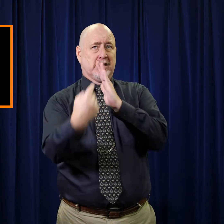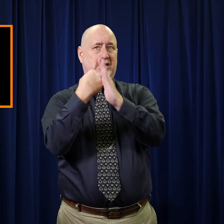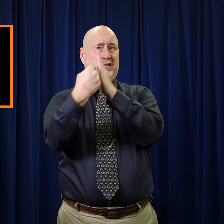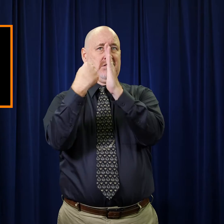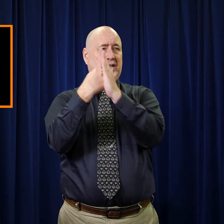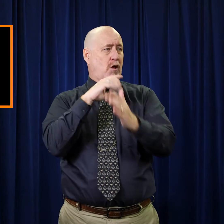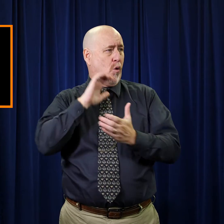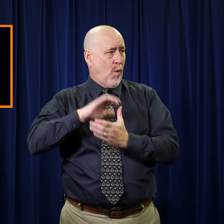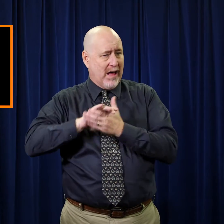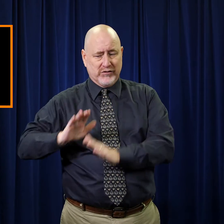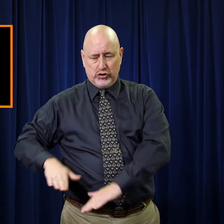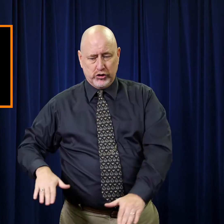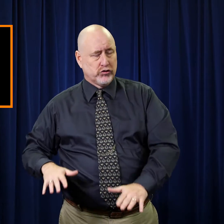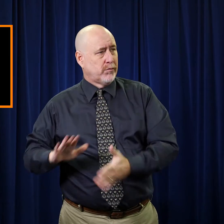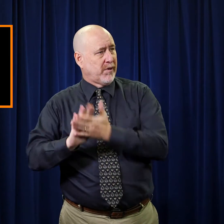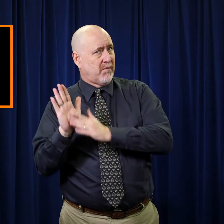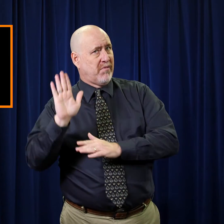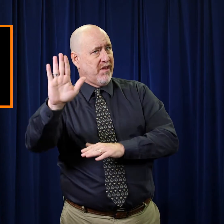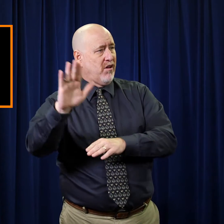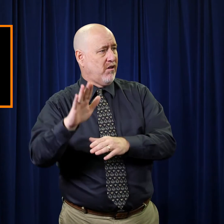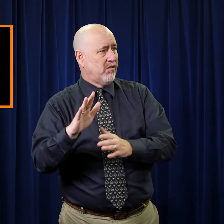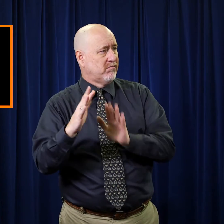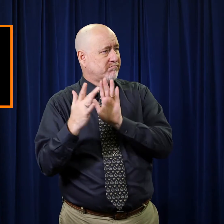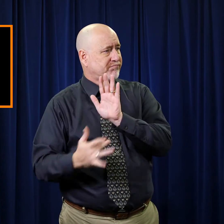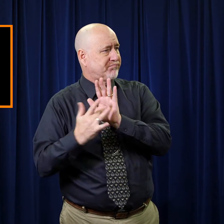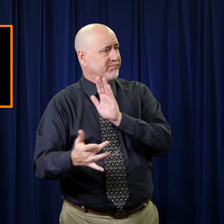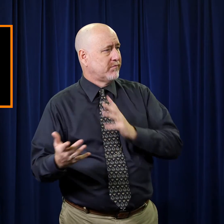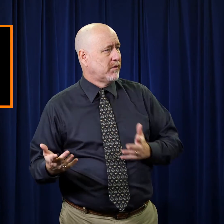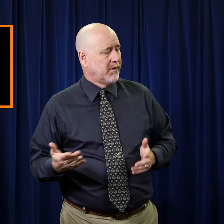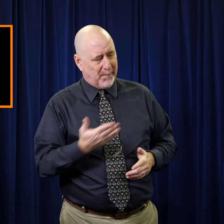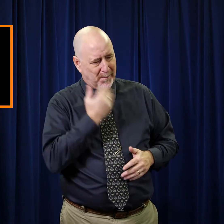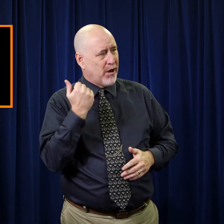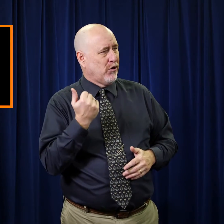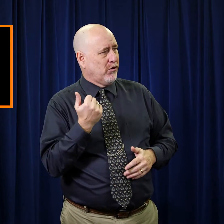land fall by the sword that our wives and children should become victims? Wouldn't it